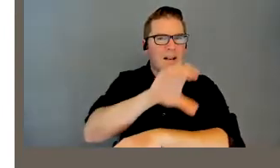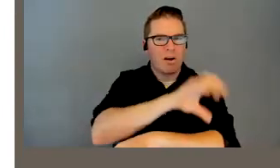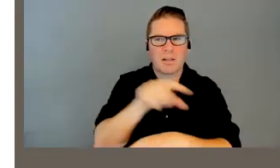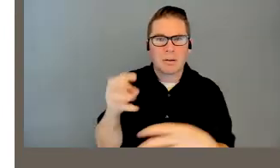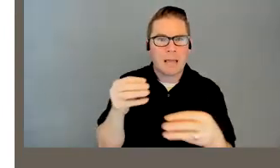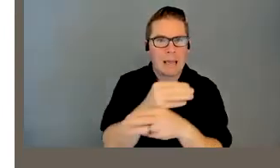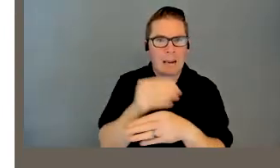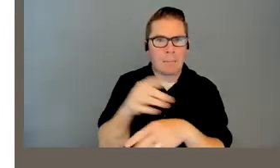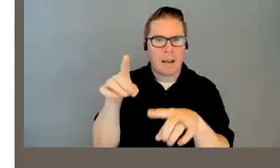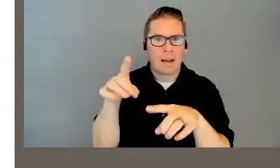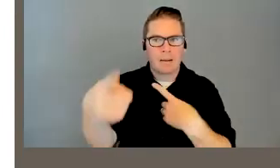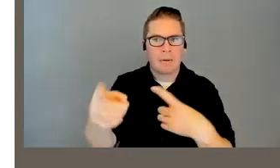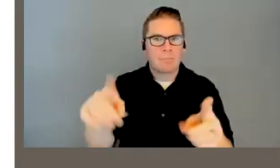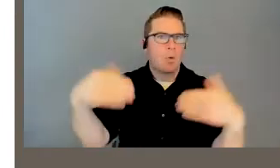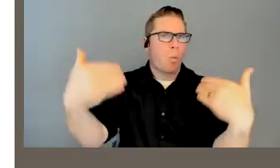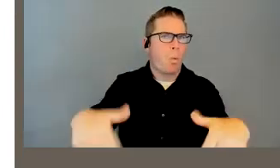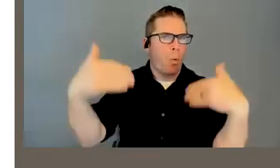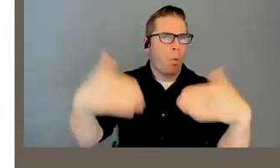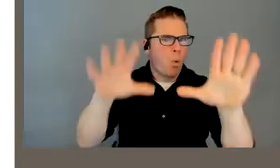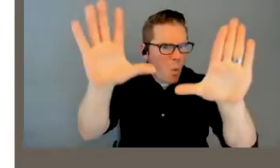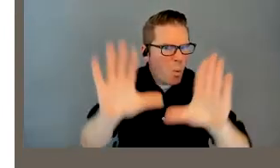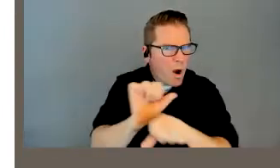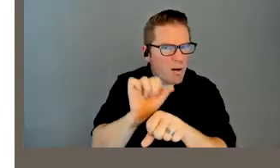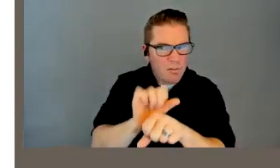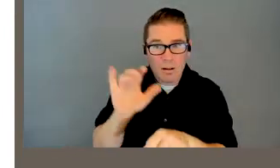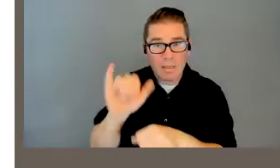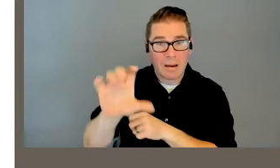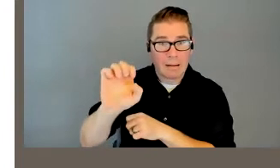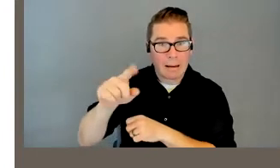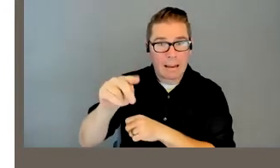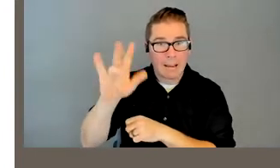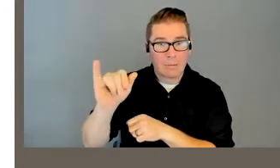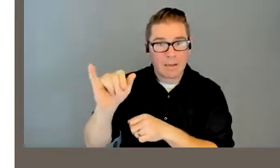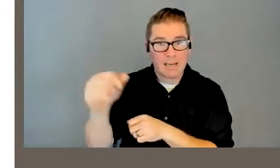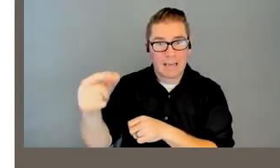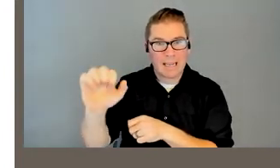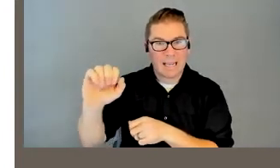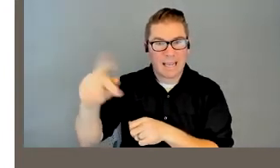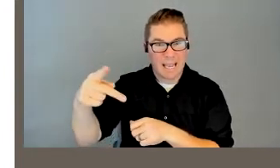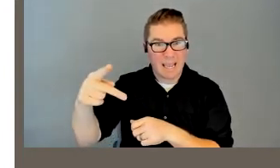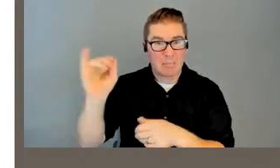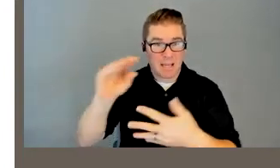some really phenomenal work in closing their equity equity gaps and one of the things that they have implemented